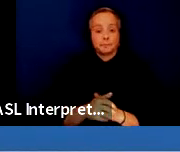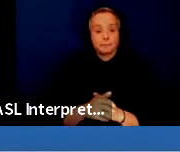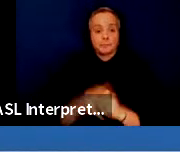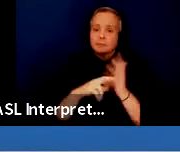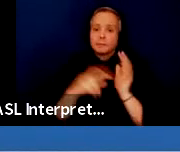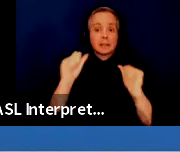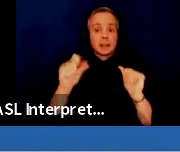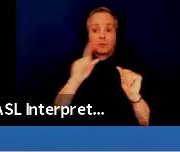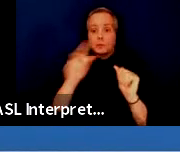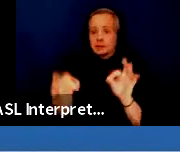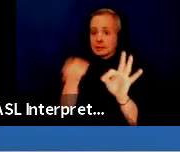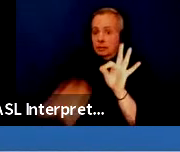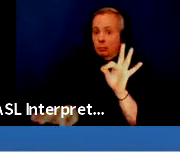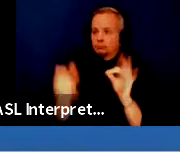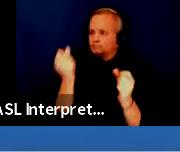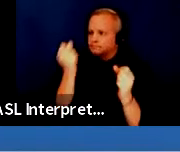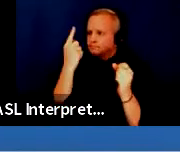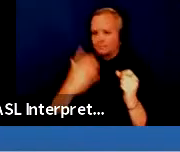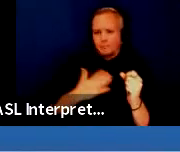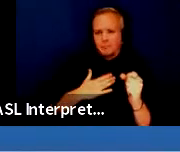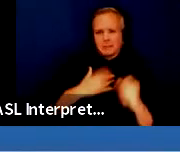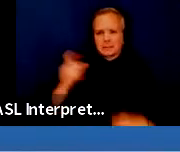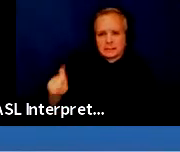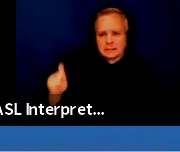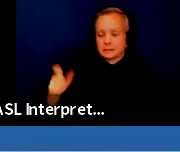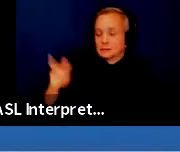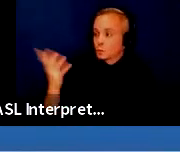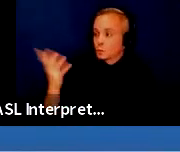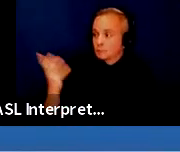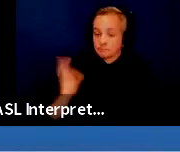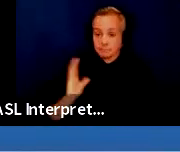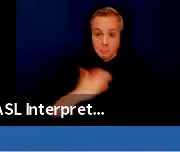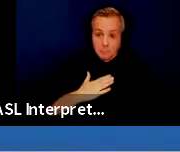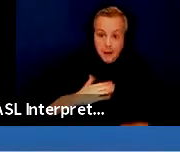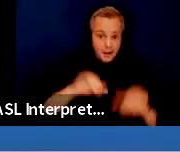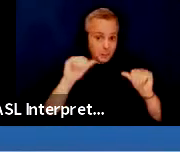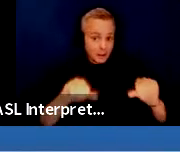UNDERSTANDING OF OUR NEEDS, OUR ABILITIES, NOT OUR DISABILITY.